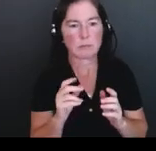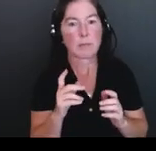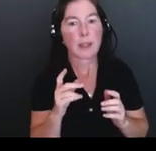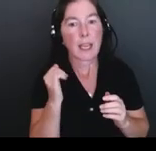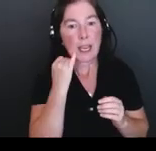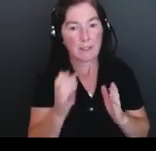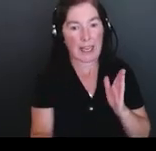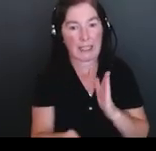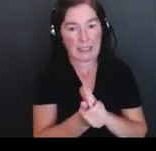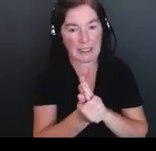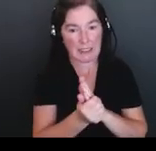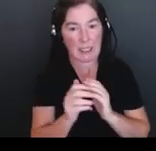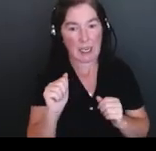So you can manually enter percentages or if you change your time you've done all that, you have this little button at the bottom, evenly distribute wait weights, we'll go back to where it does that for you.